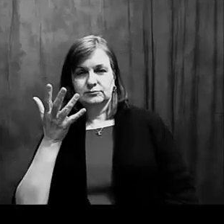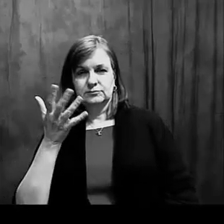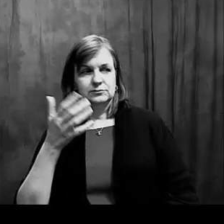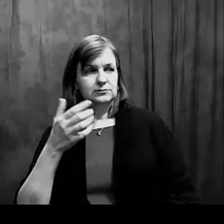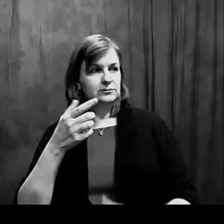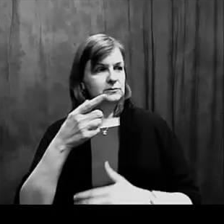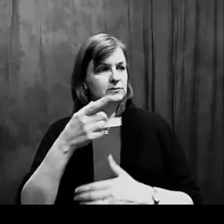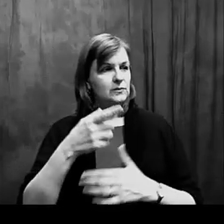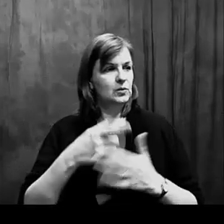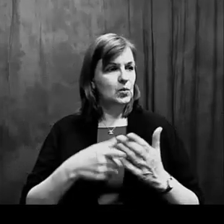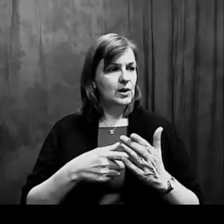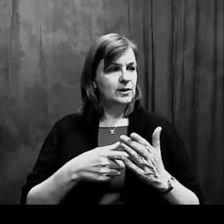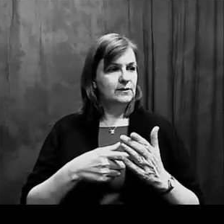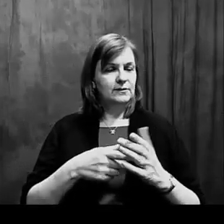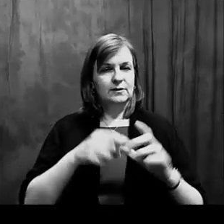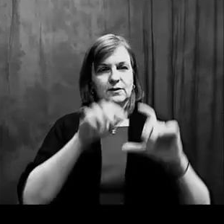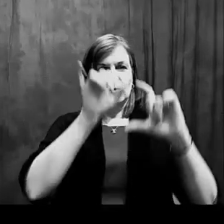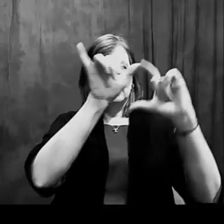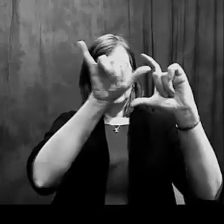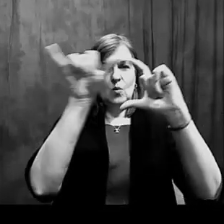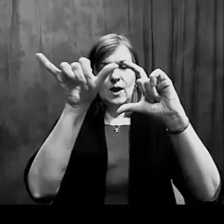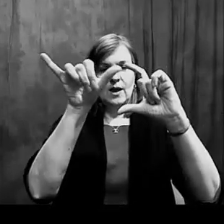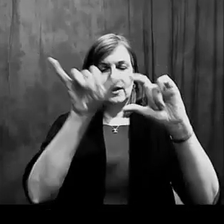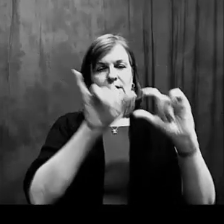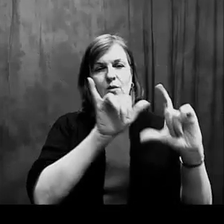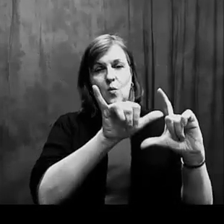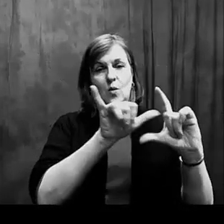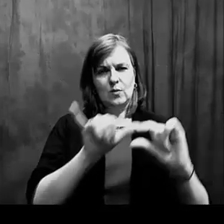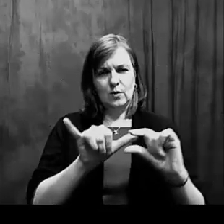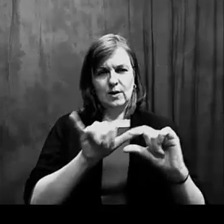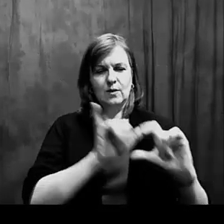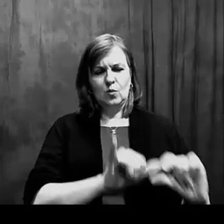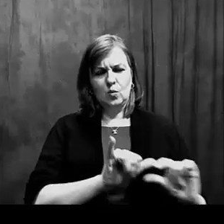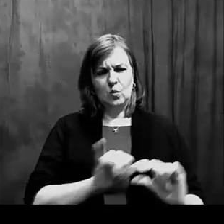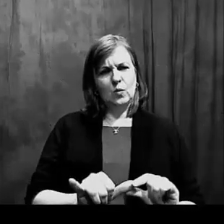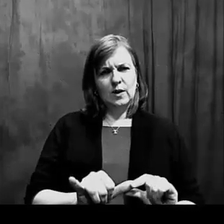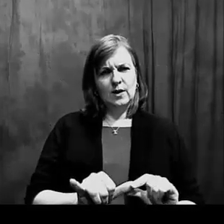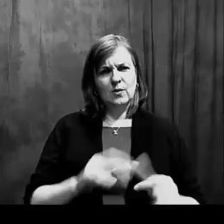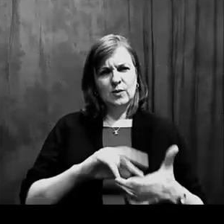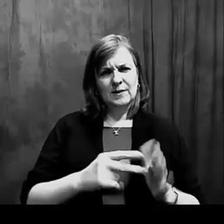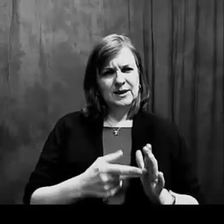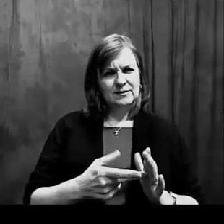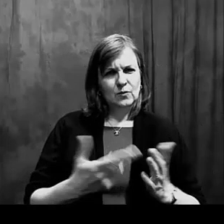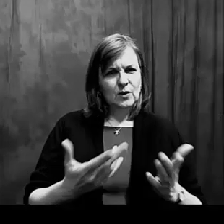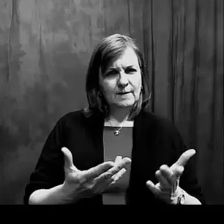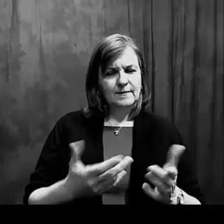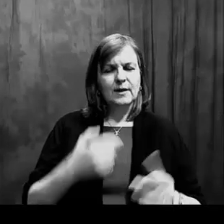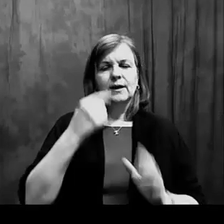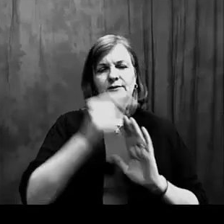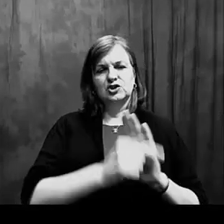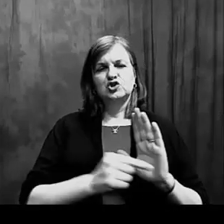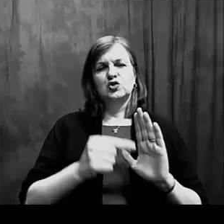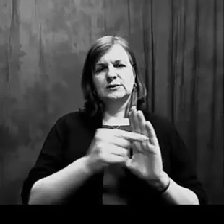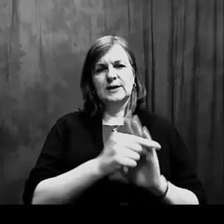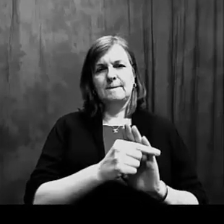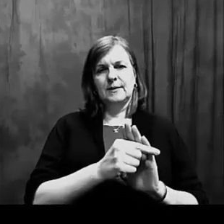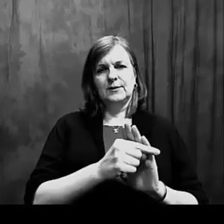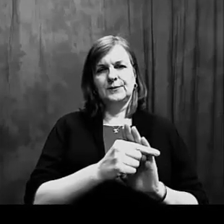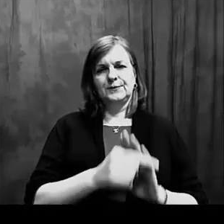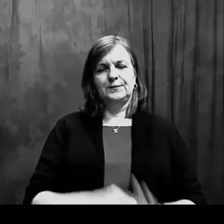big "Y" little "y" another big "Y" little "y" -- so we two of those one of those